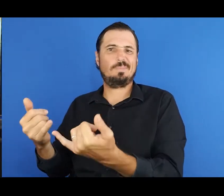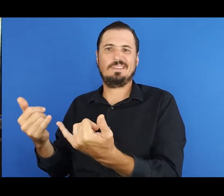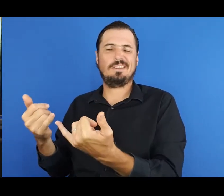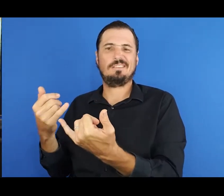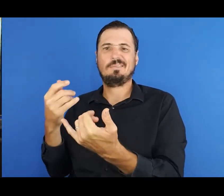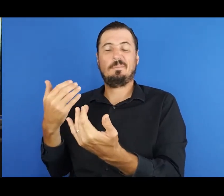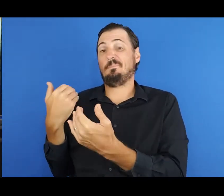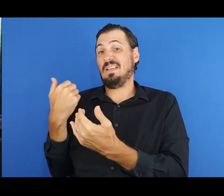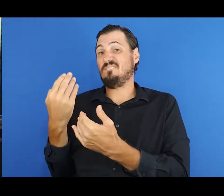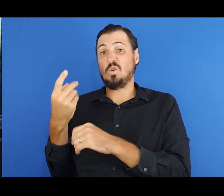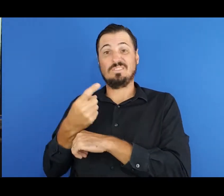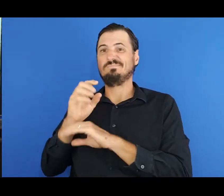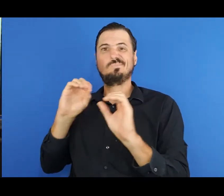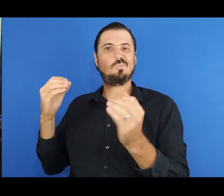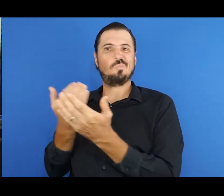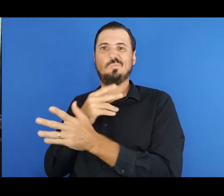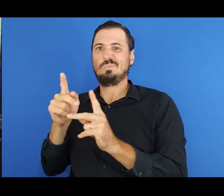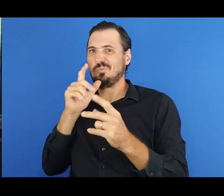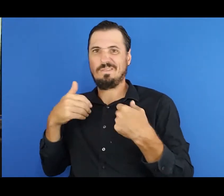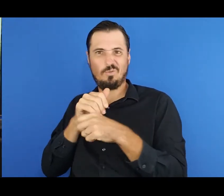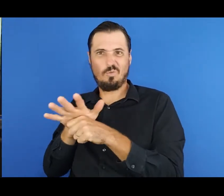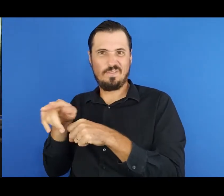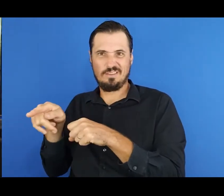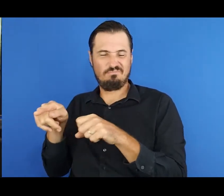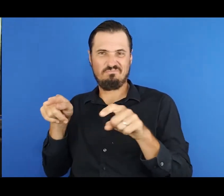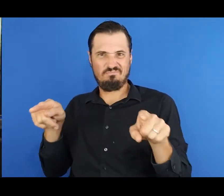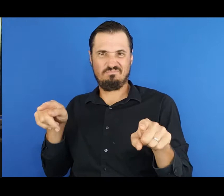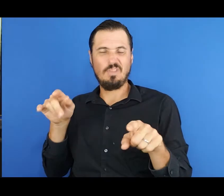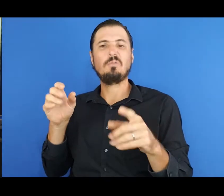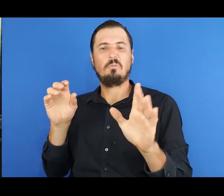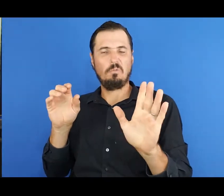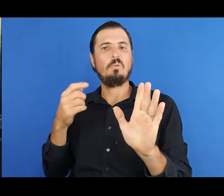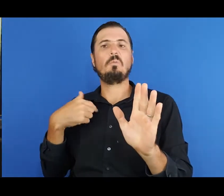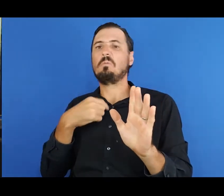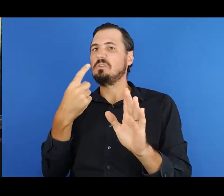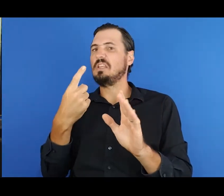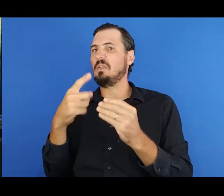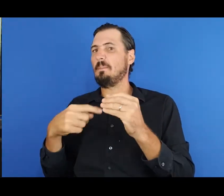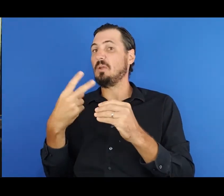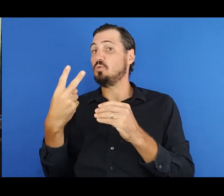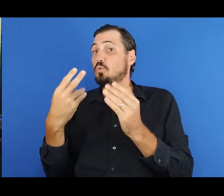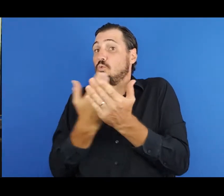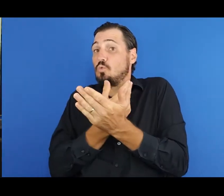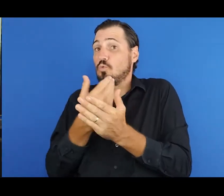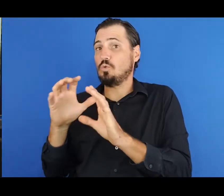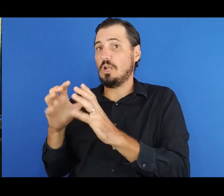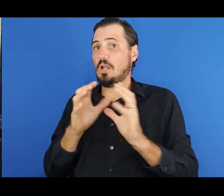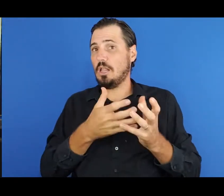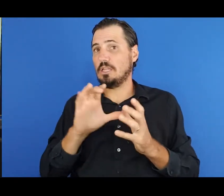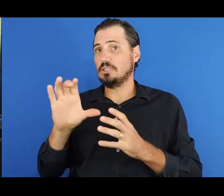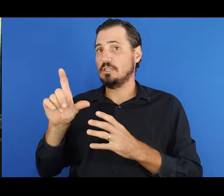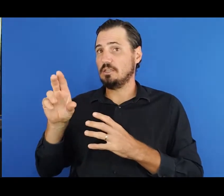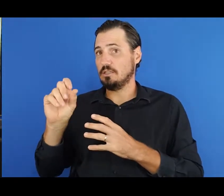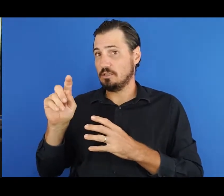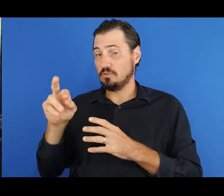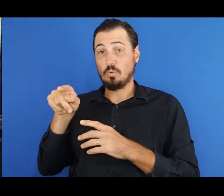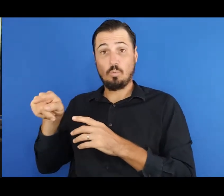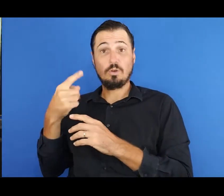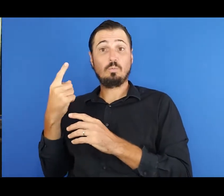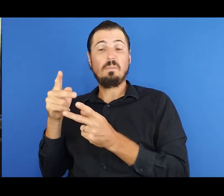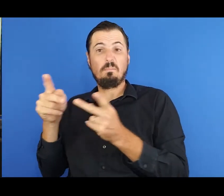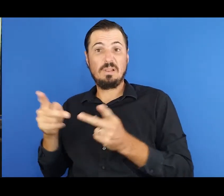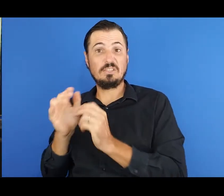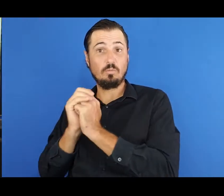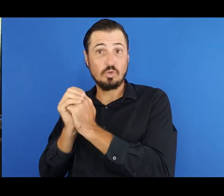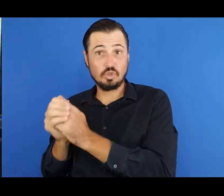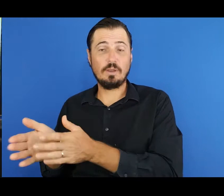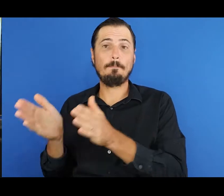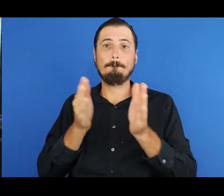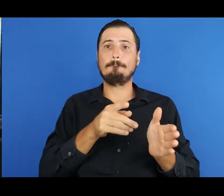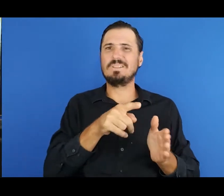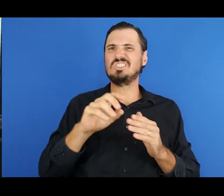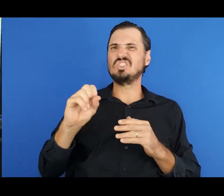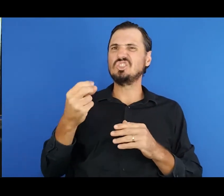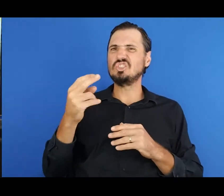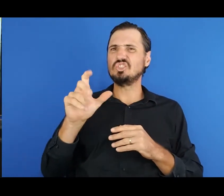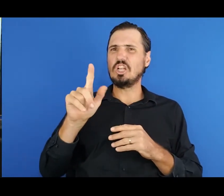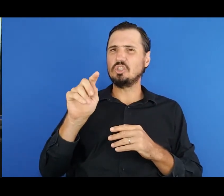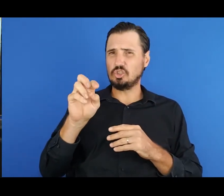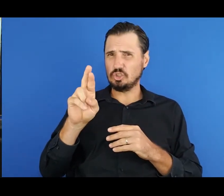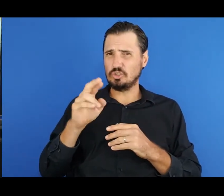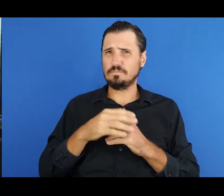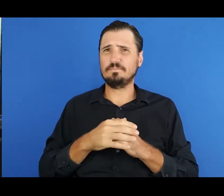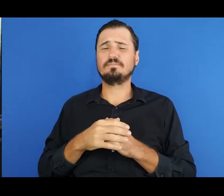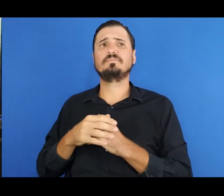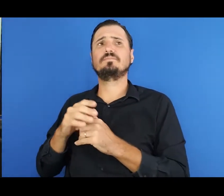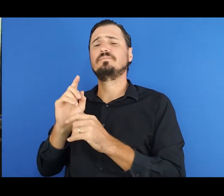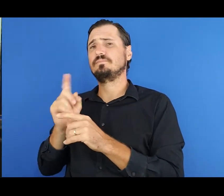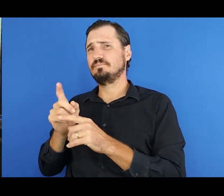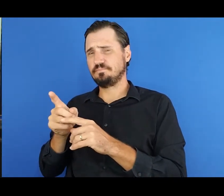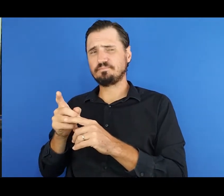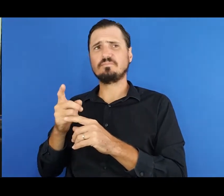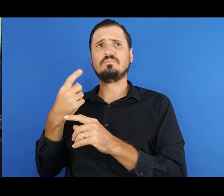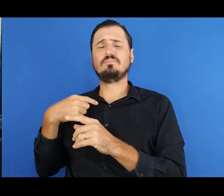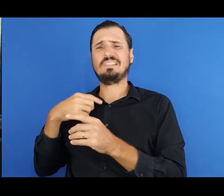past 14 days. As of this past weekend, we have identified two new clusters of infection, one in a place of worship and the other in a shelter. To date, we have identified 10 primary or secondary